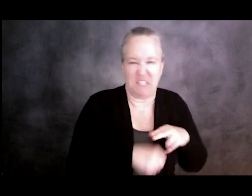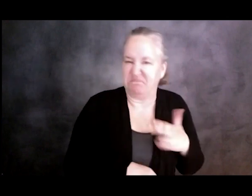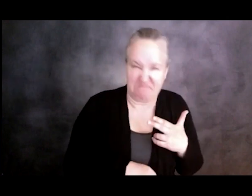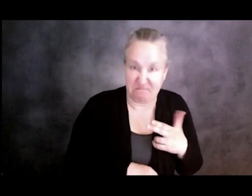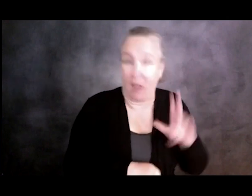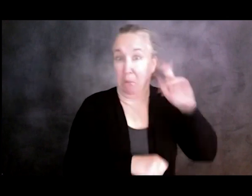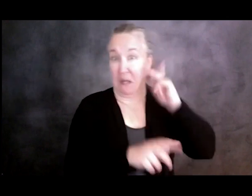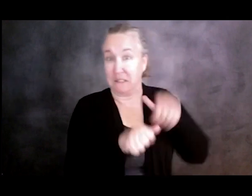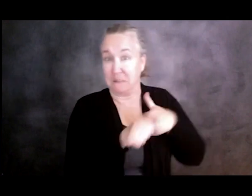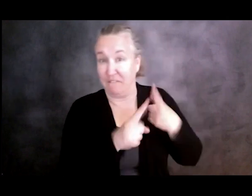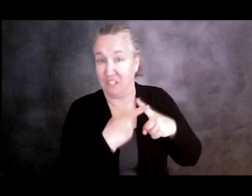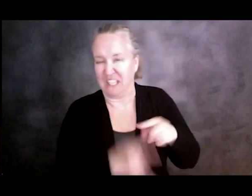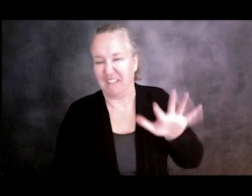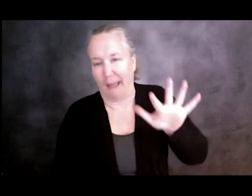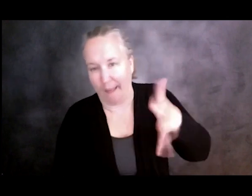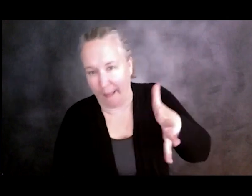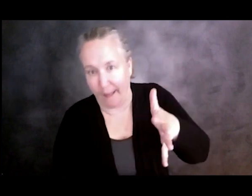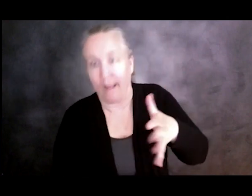But the way it comes to life is so fun.